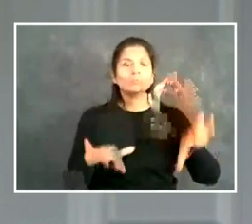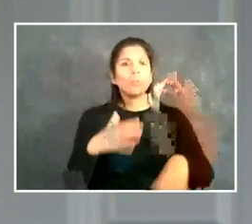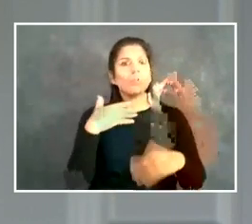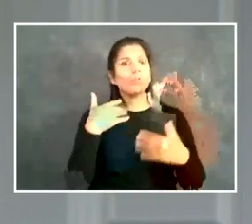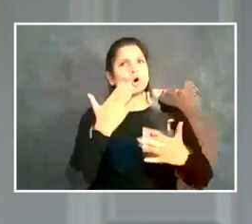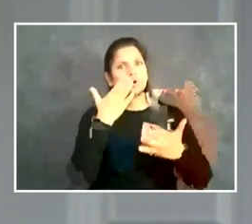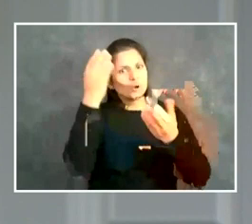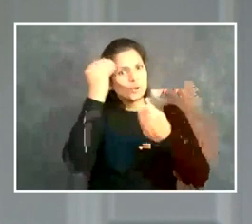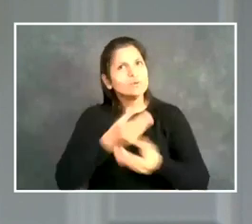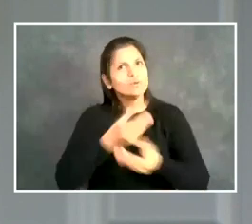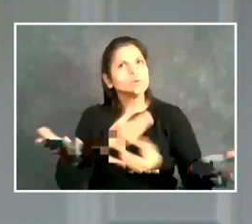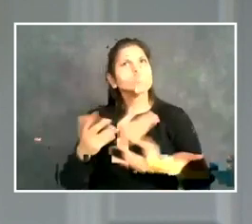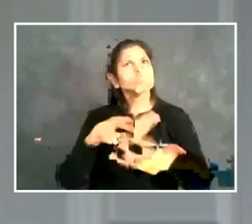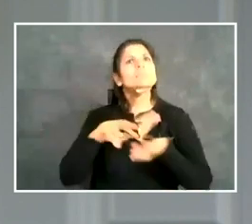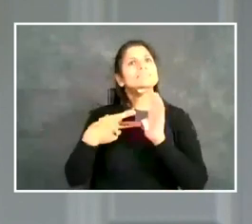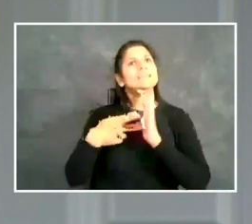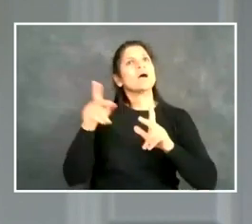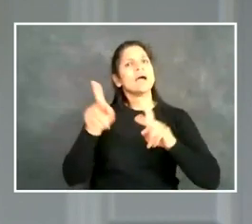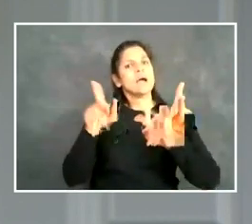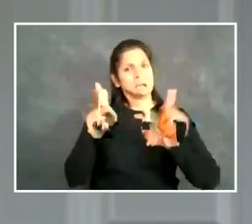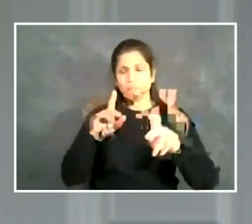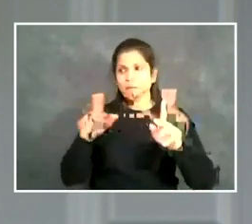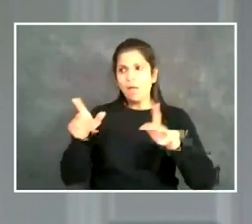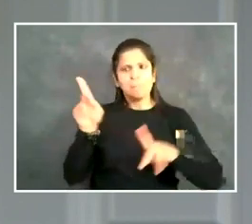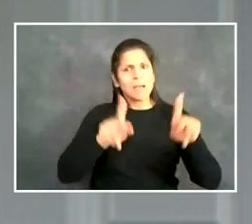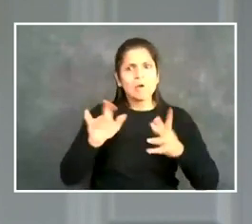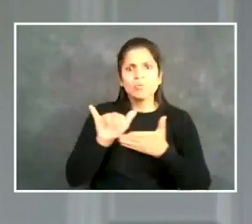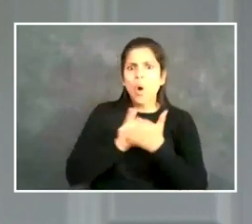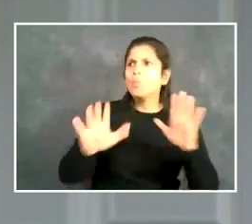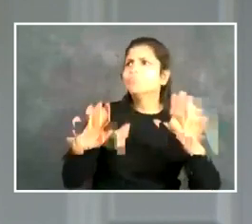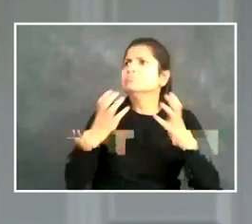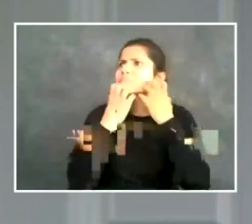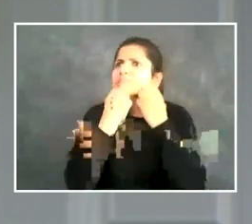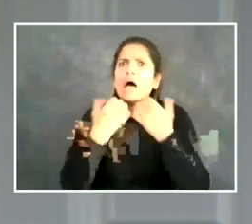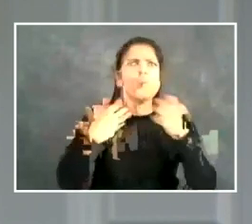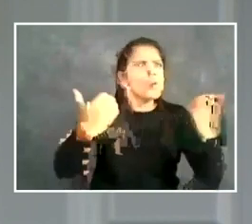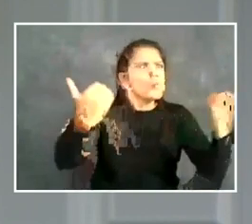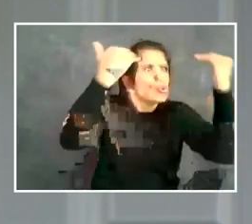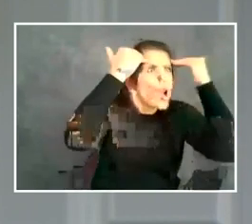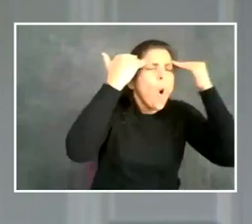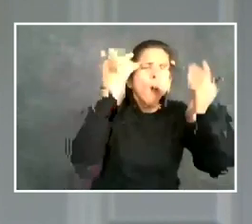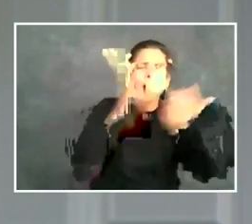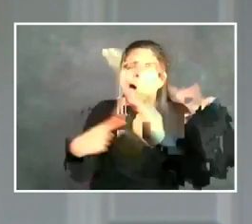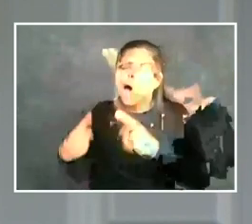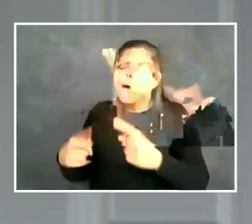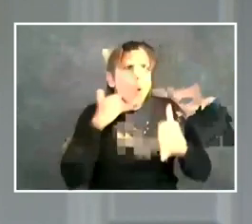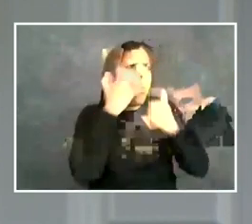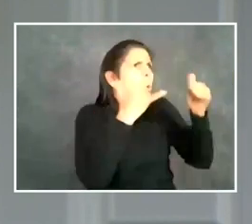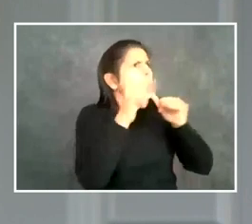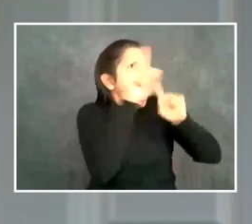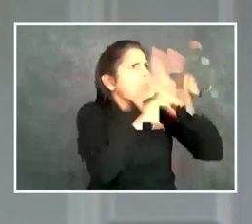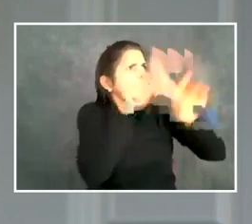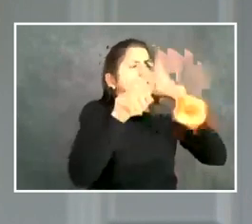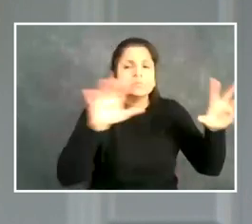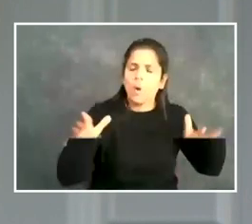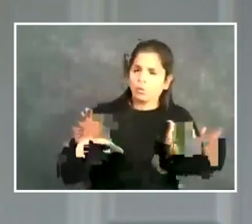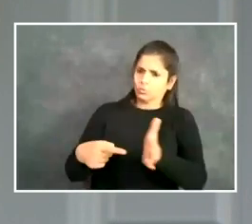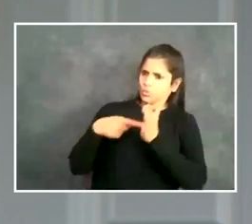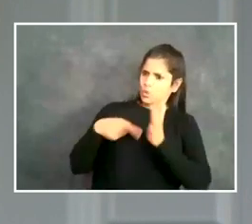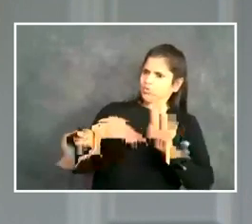IT IS THEIRS CITY.